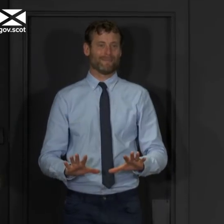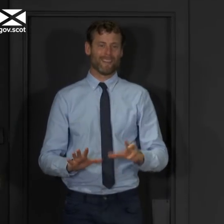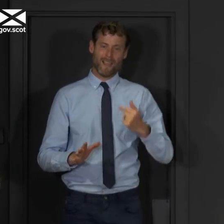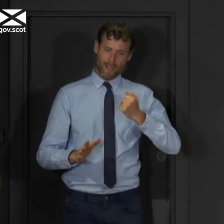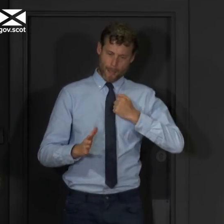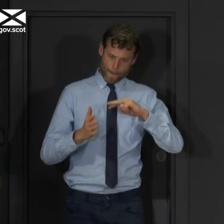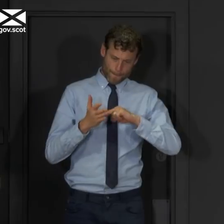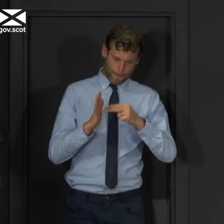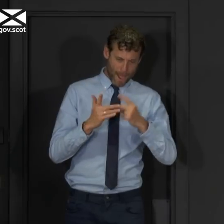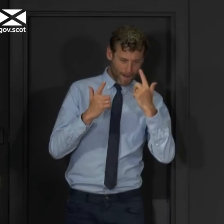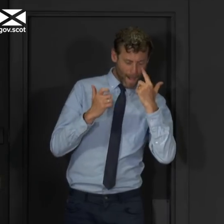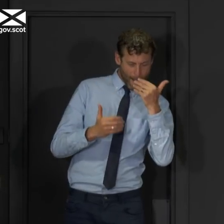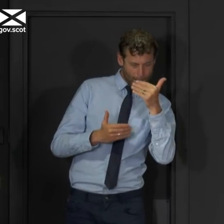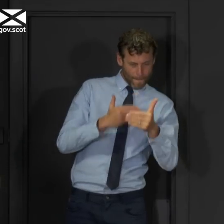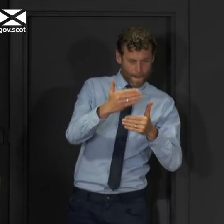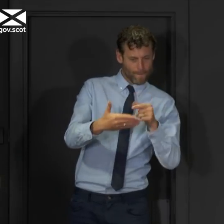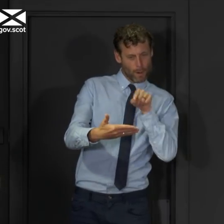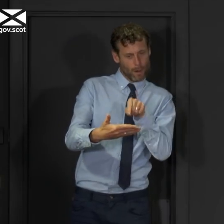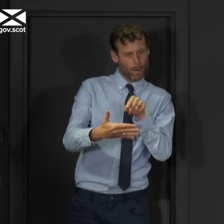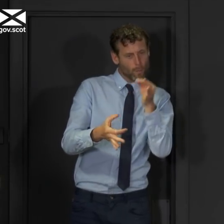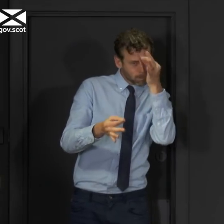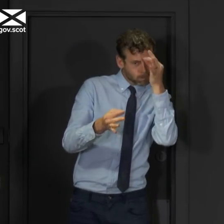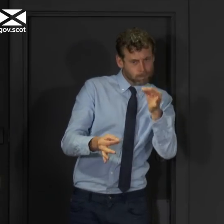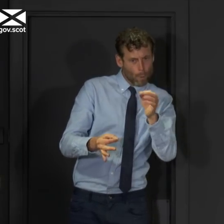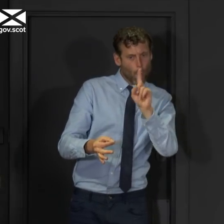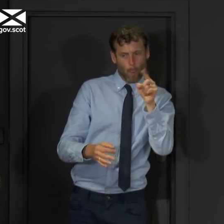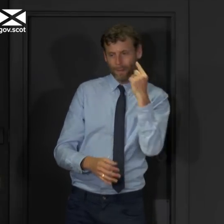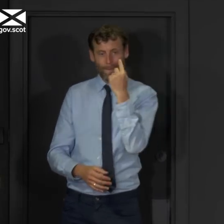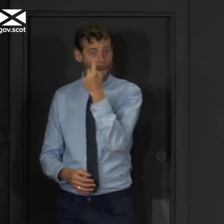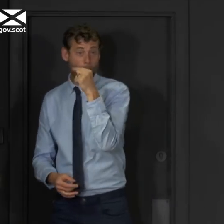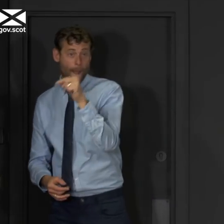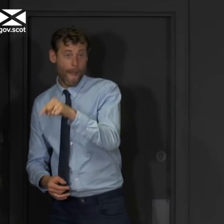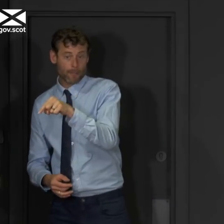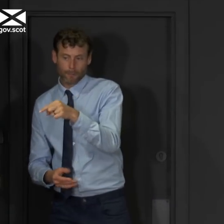systemic, careful, weighing up the evidence and trying to come to the best decisions I